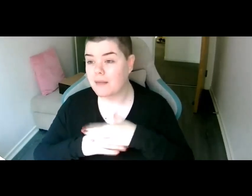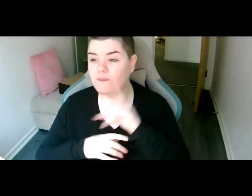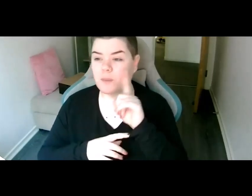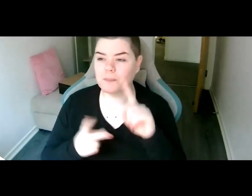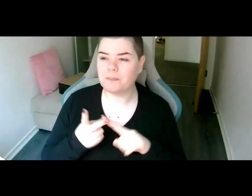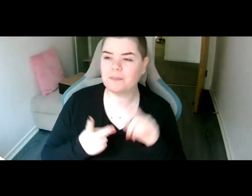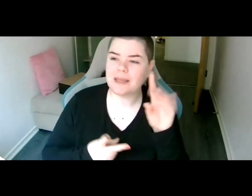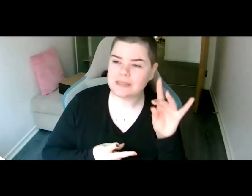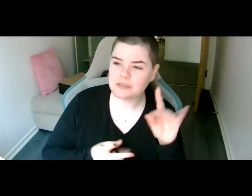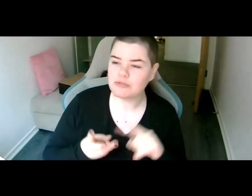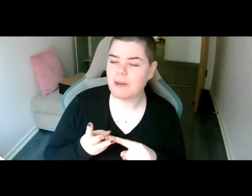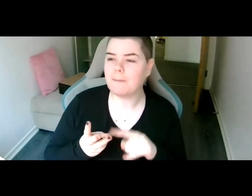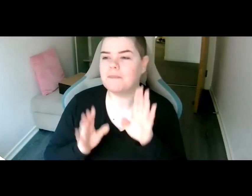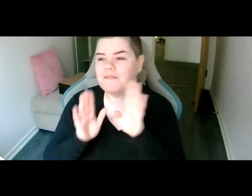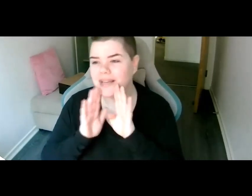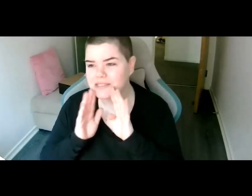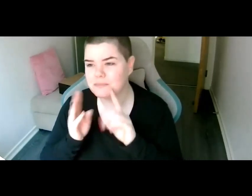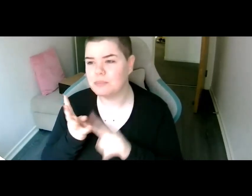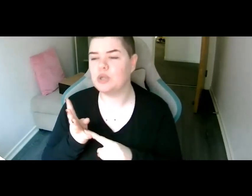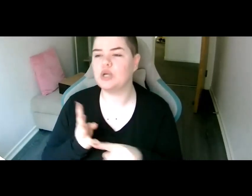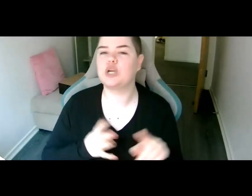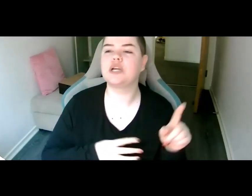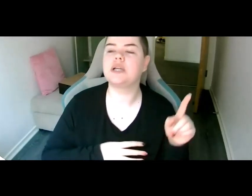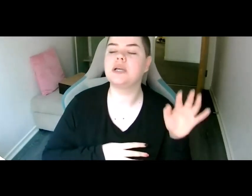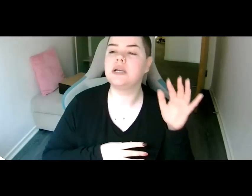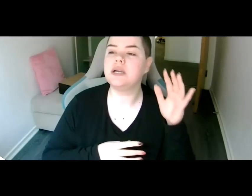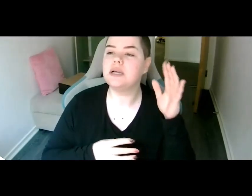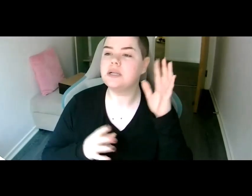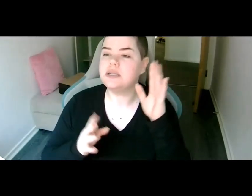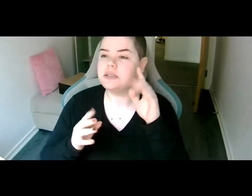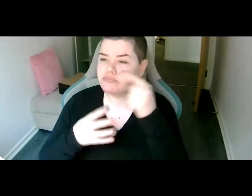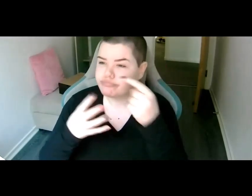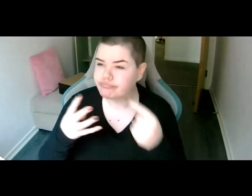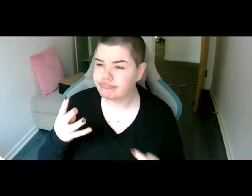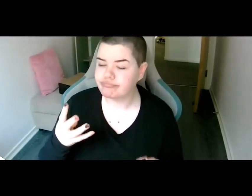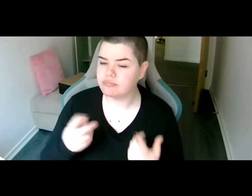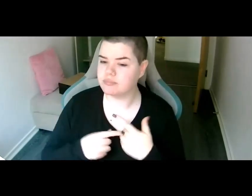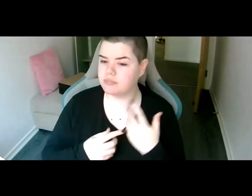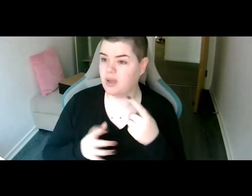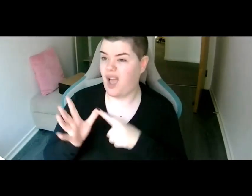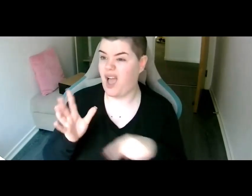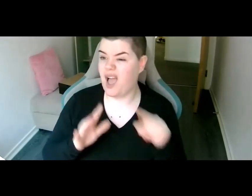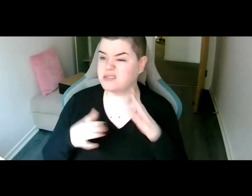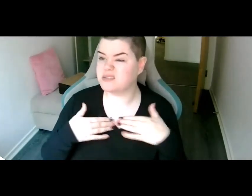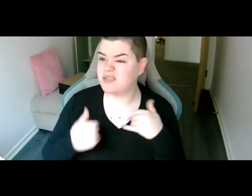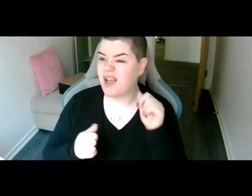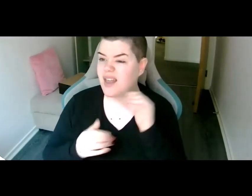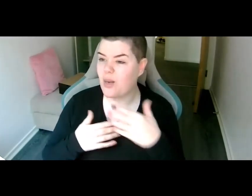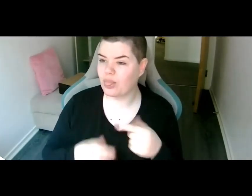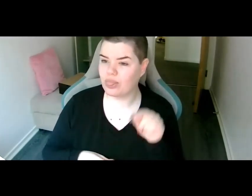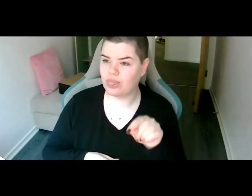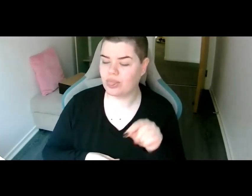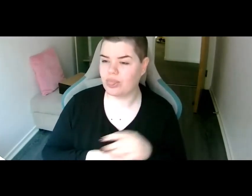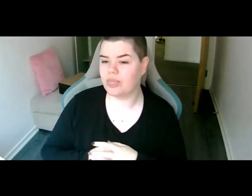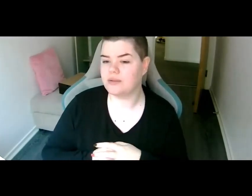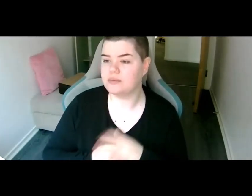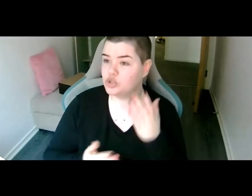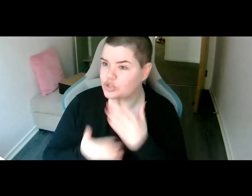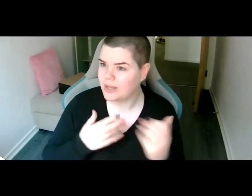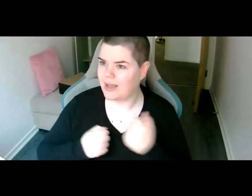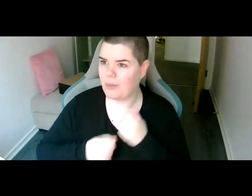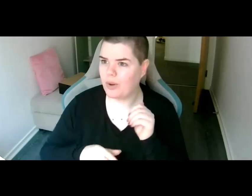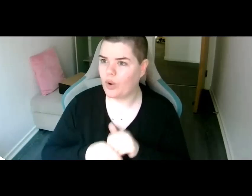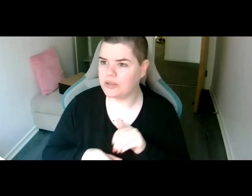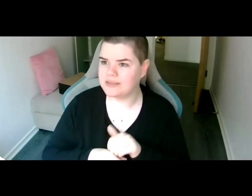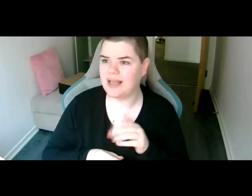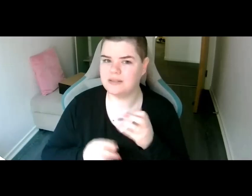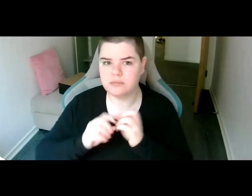Also, you can also share our content. We're on all the socials, Instagram, Facebook, etc, just @signhealth on all of that. We share our content,